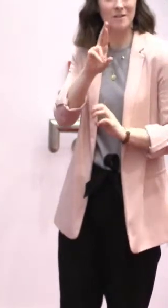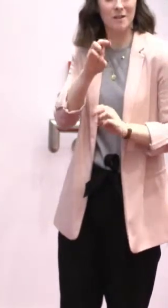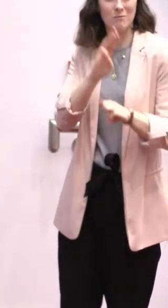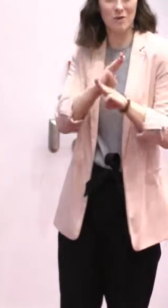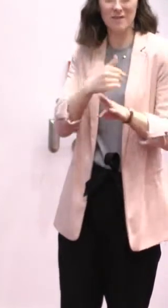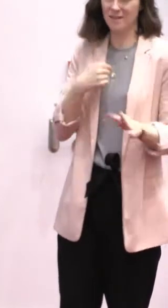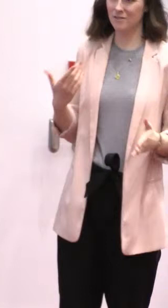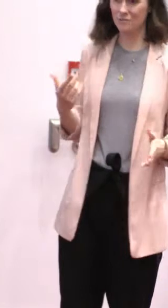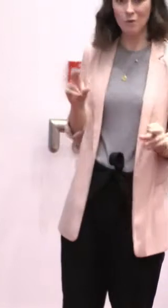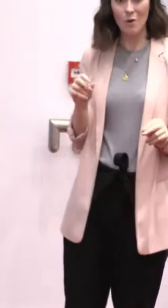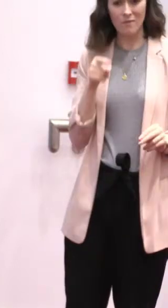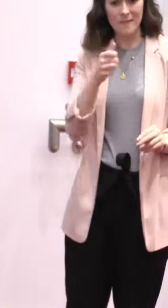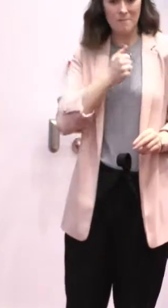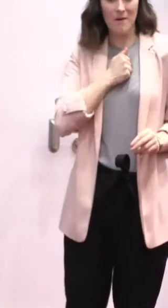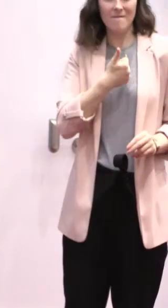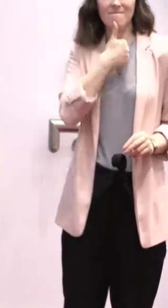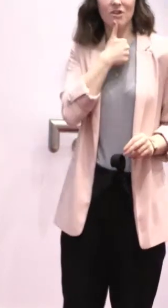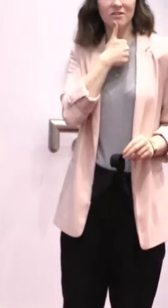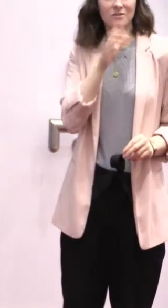I said yes it was.